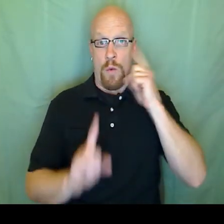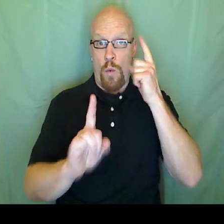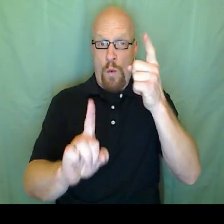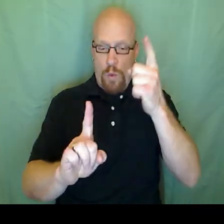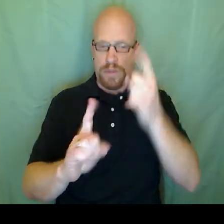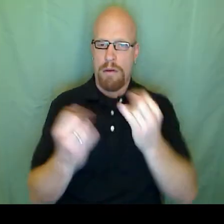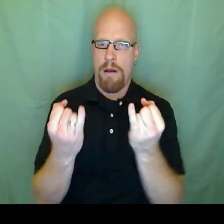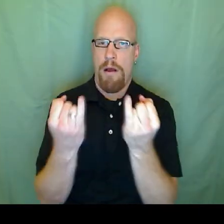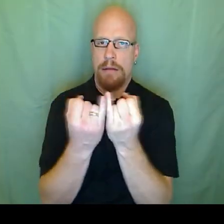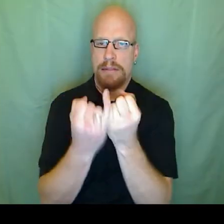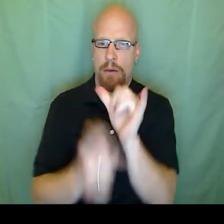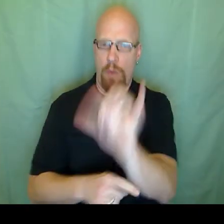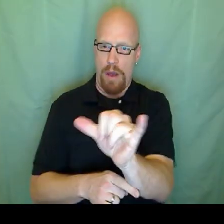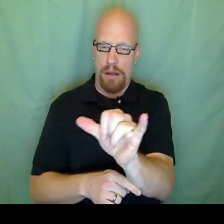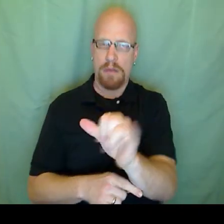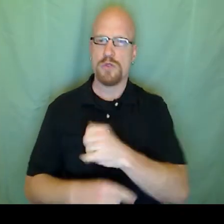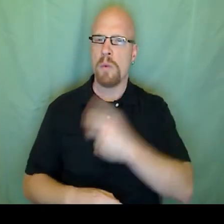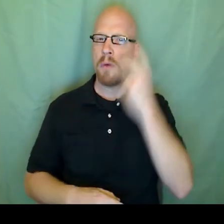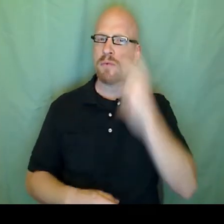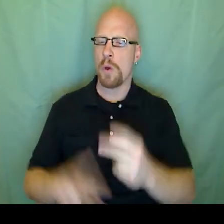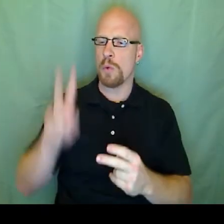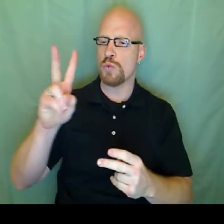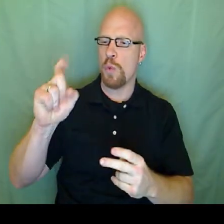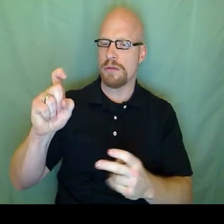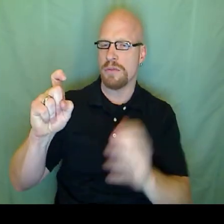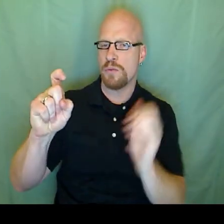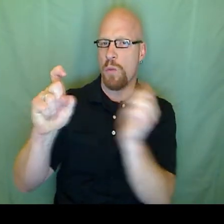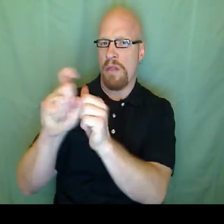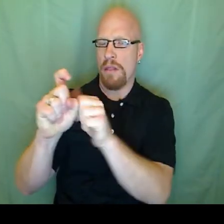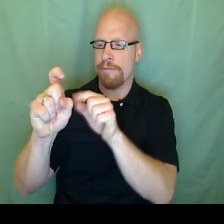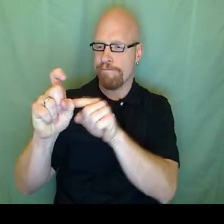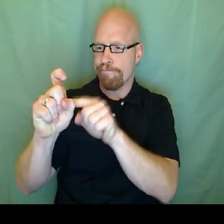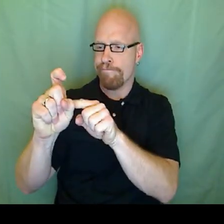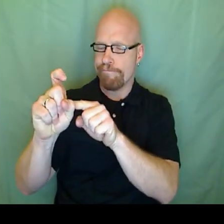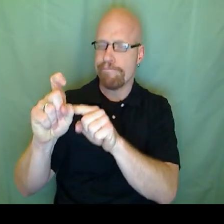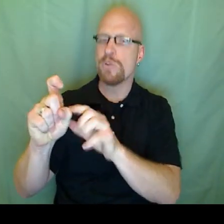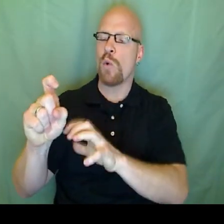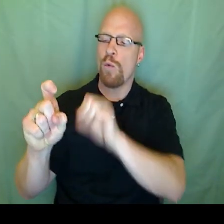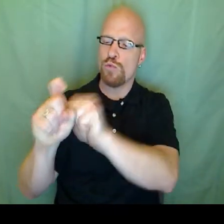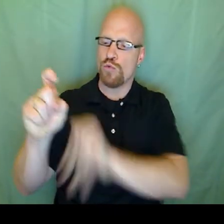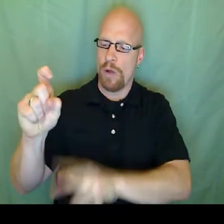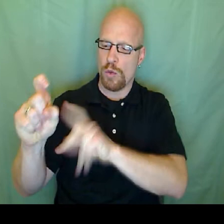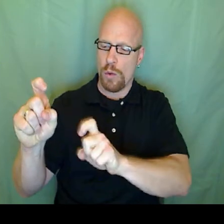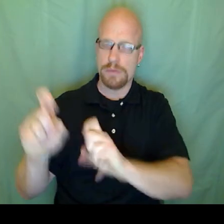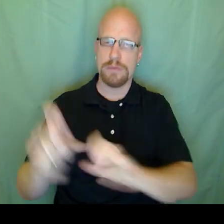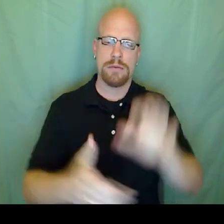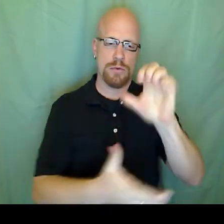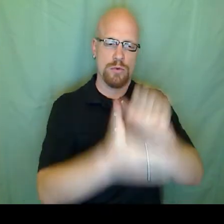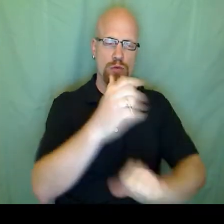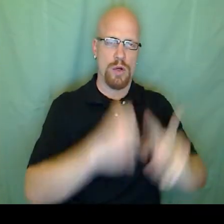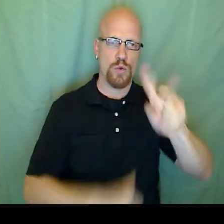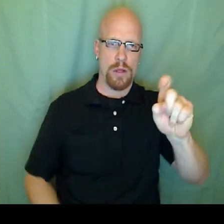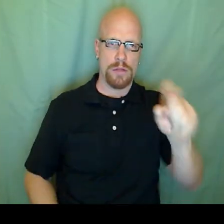So, this is our first equation. My goal is to isolate Y. So I saw we had two X on the where the Y is.